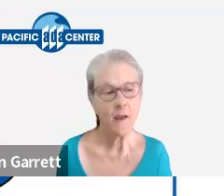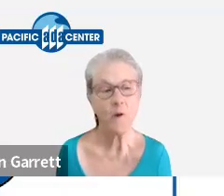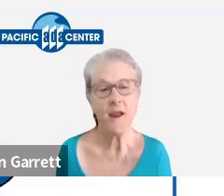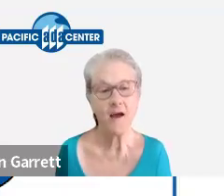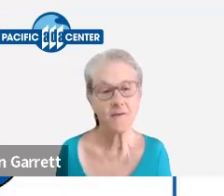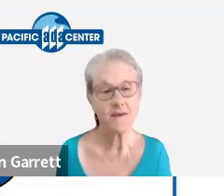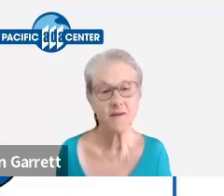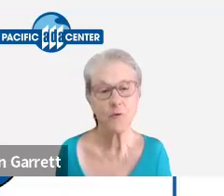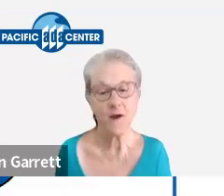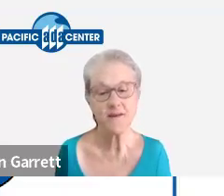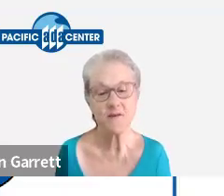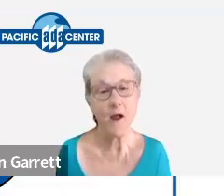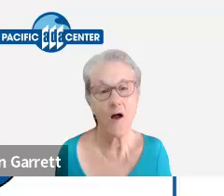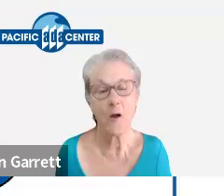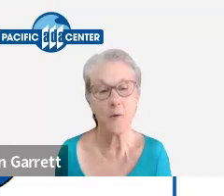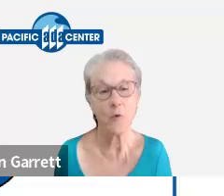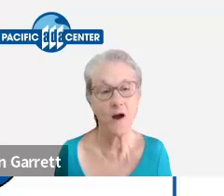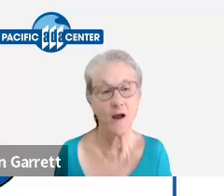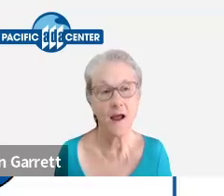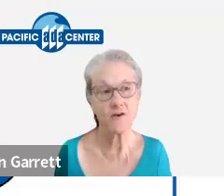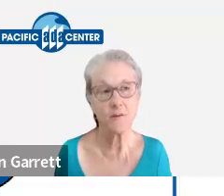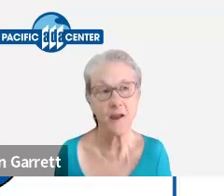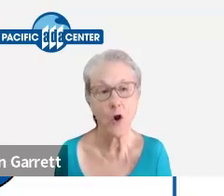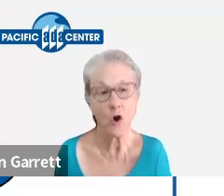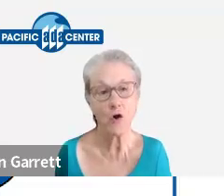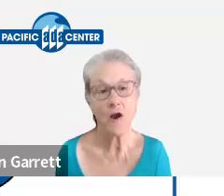hey, we have civil rights, as well. But we're actually not being heard.